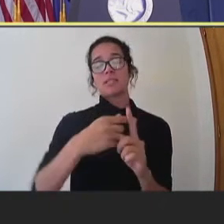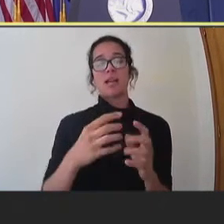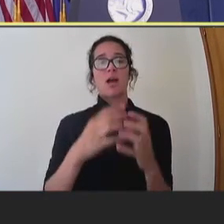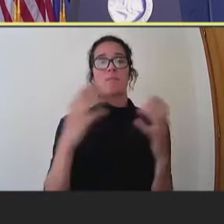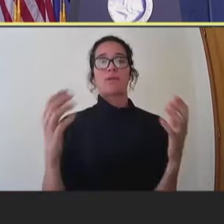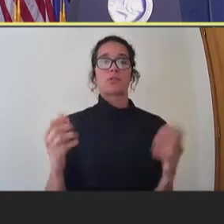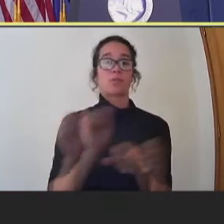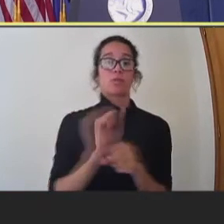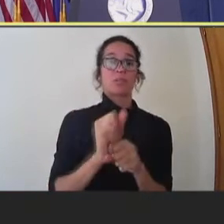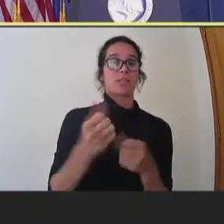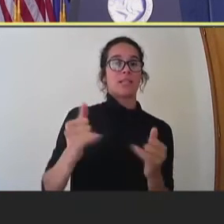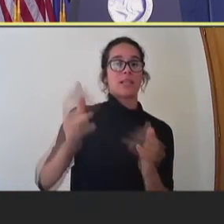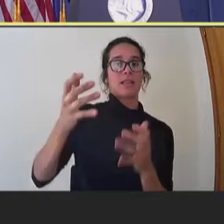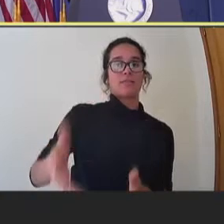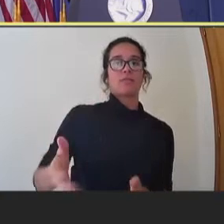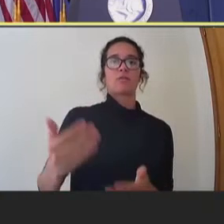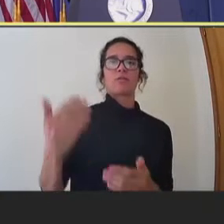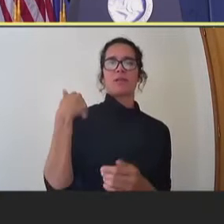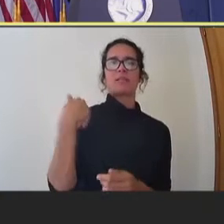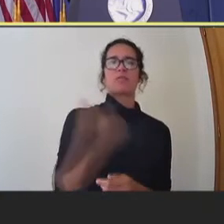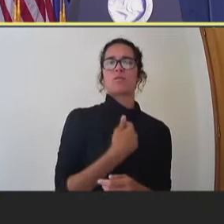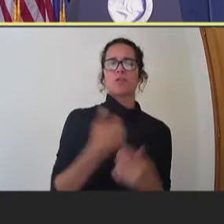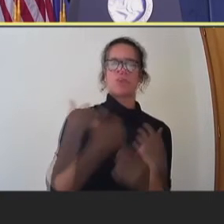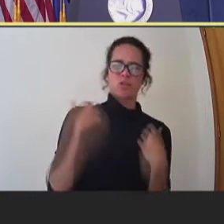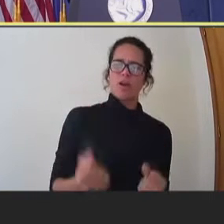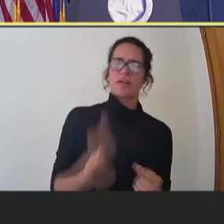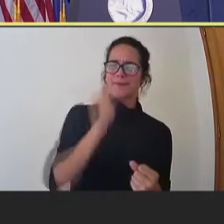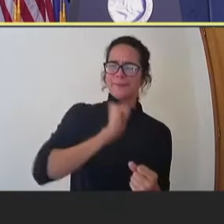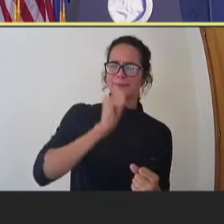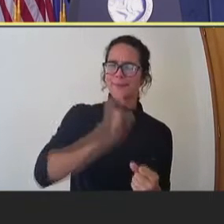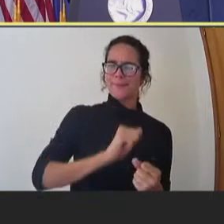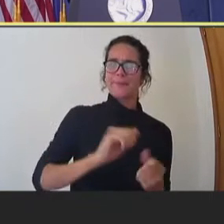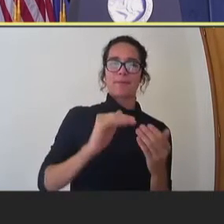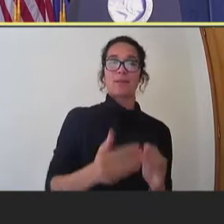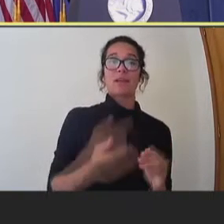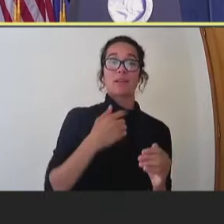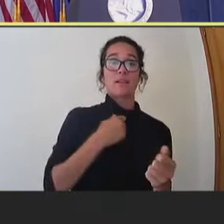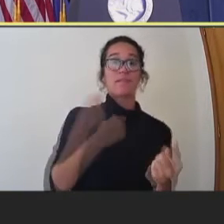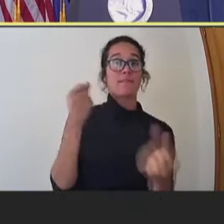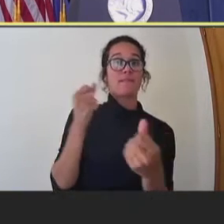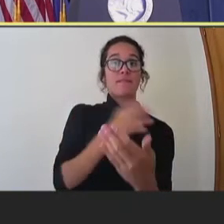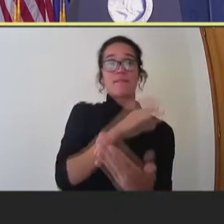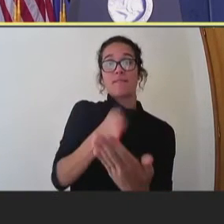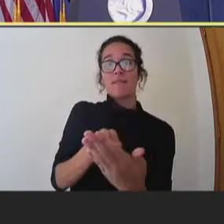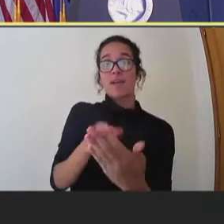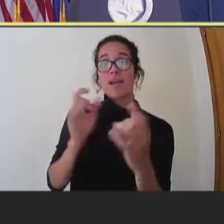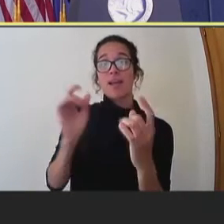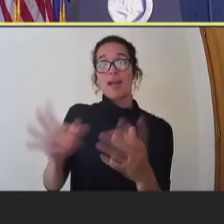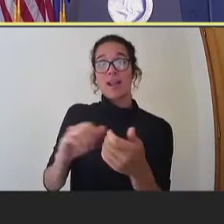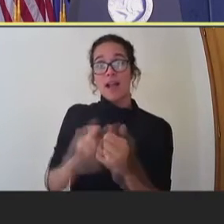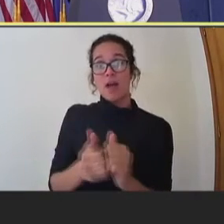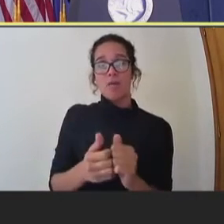resilient, and powerful community that fights hate with love. Pride Month always inspires me.